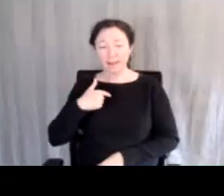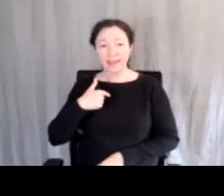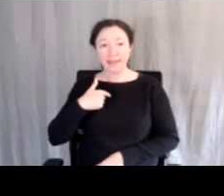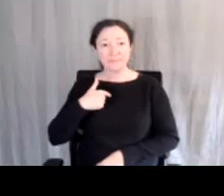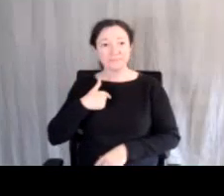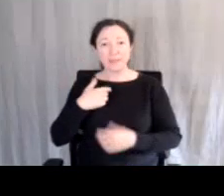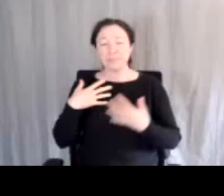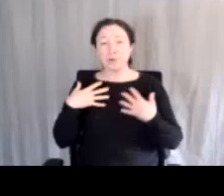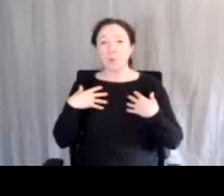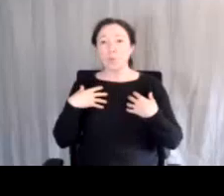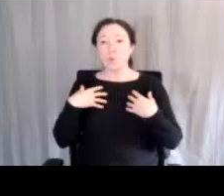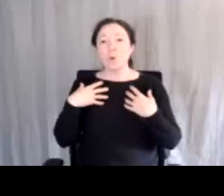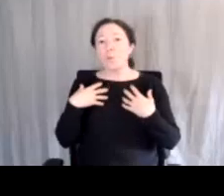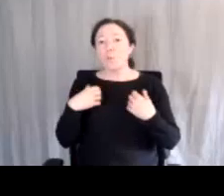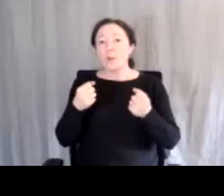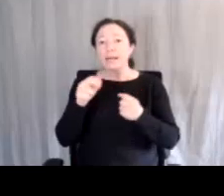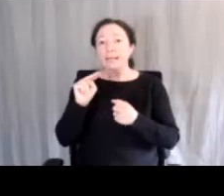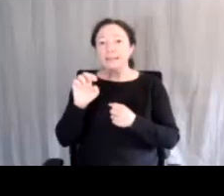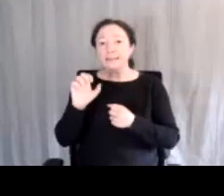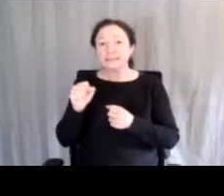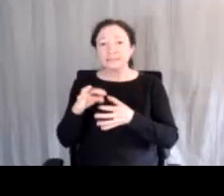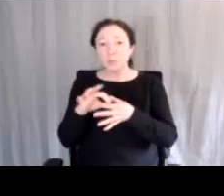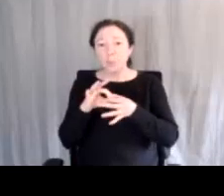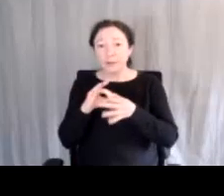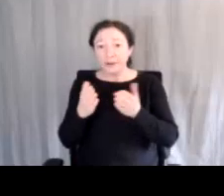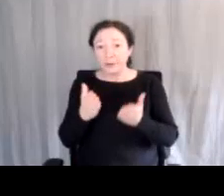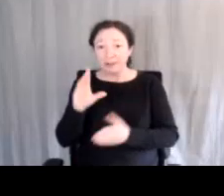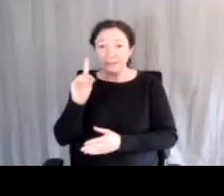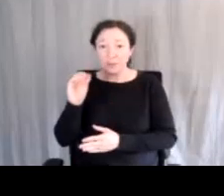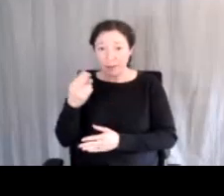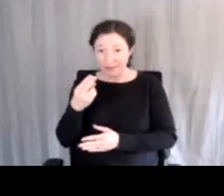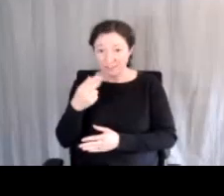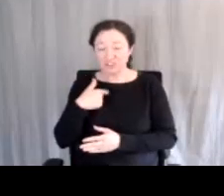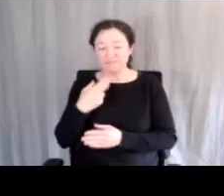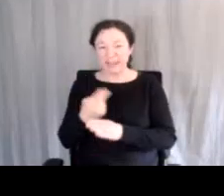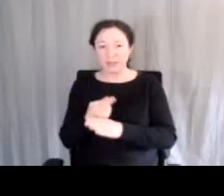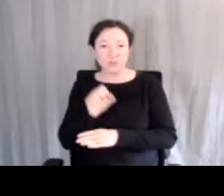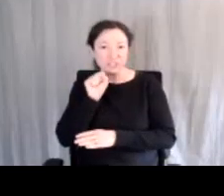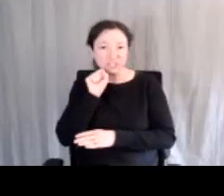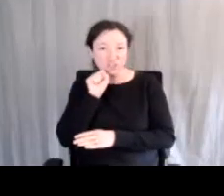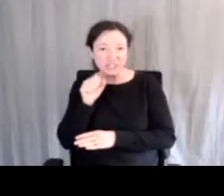and we are happy to invite other state agencies to join us in this webinar.